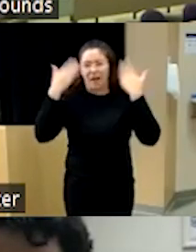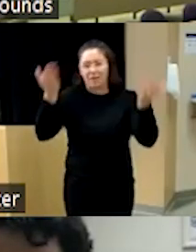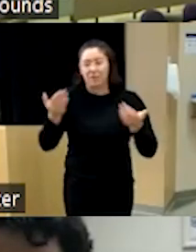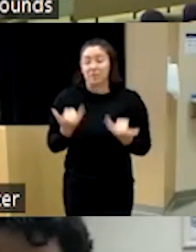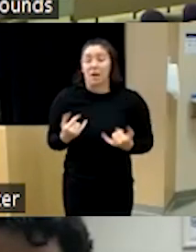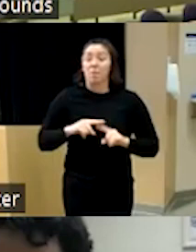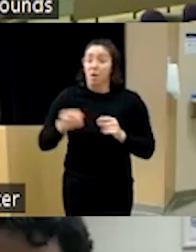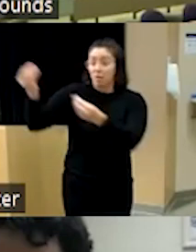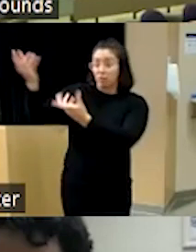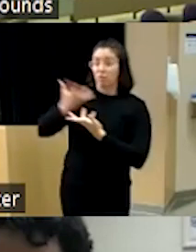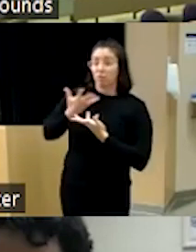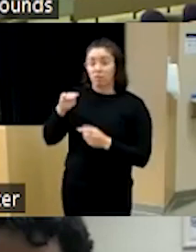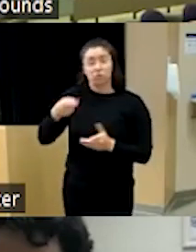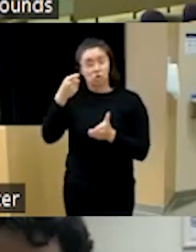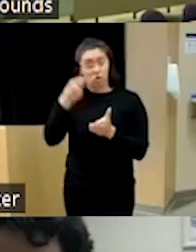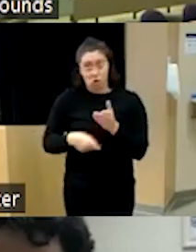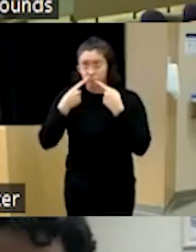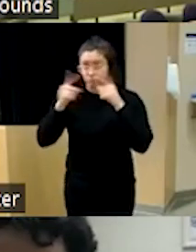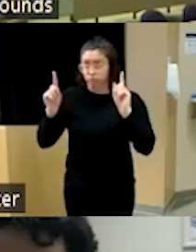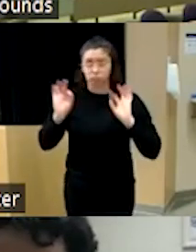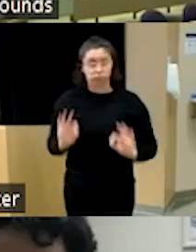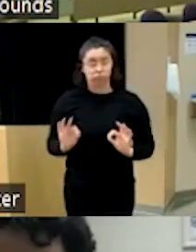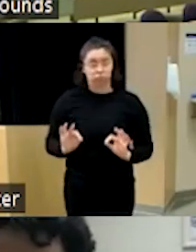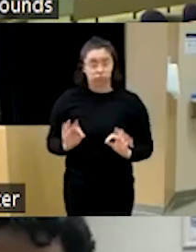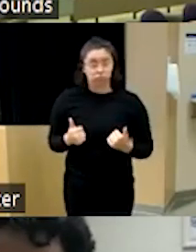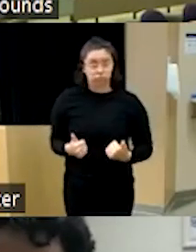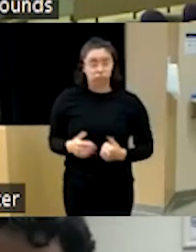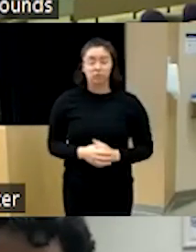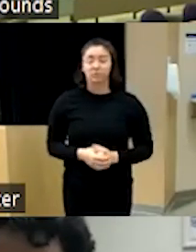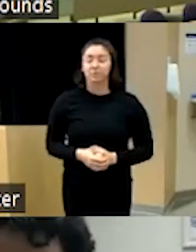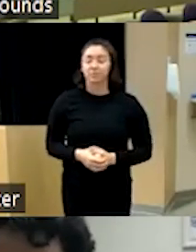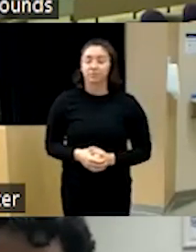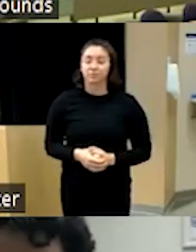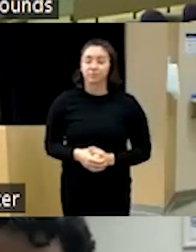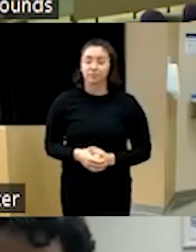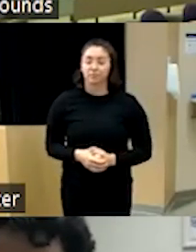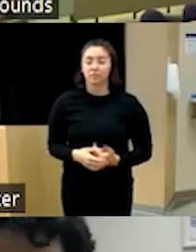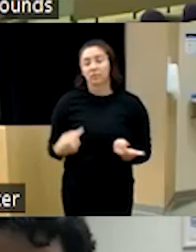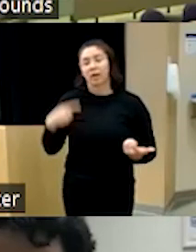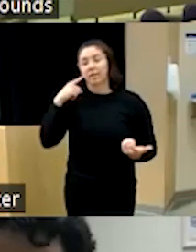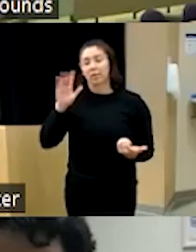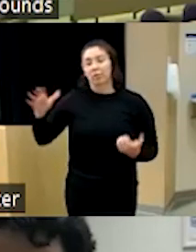telling us that this is cost effective so um and I I think their health insurance so they should know